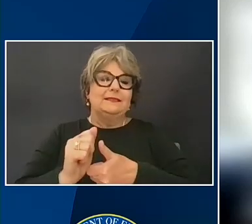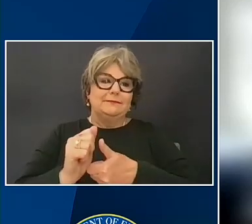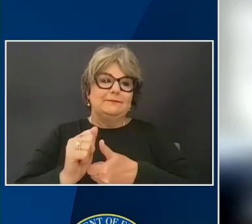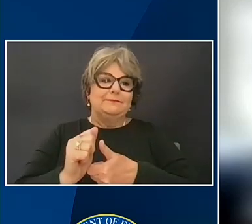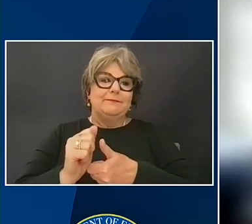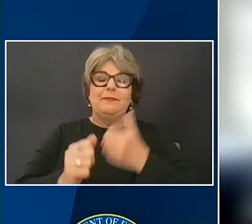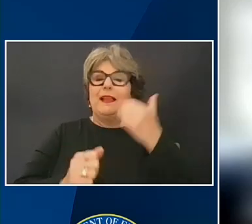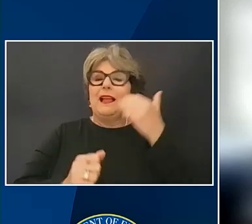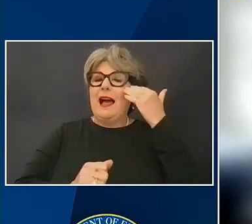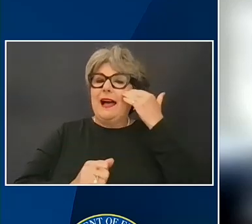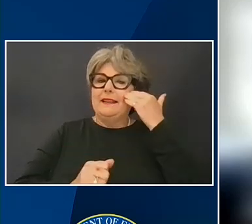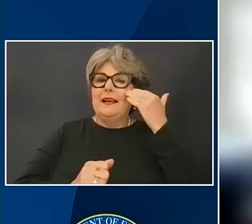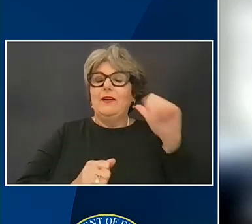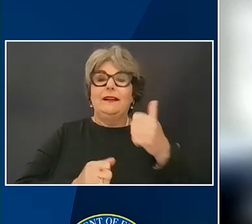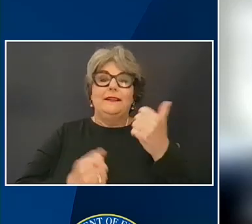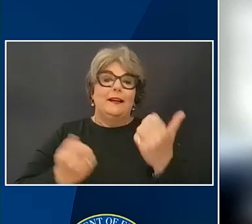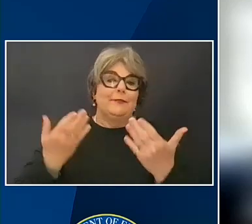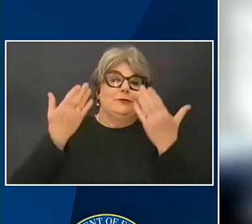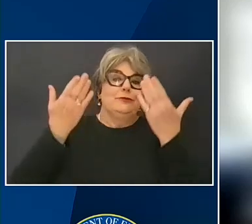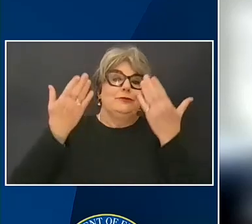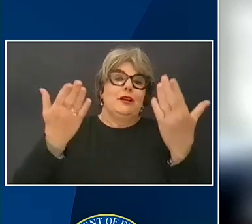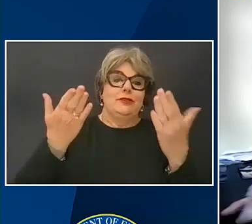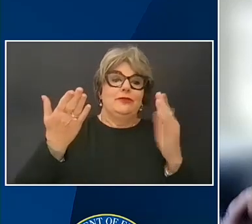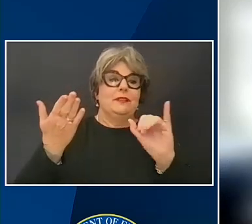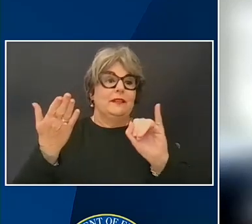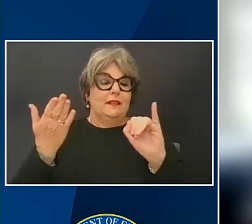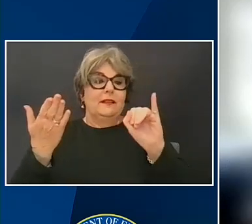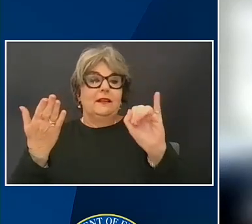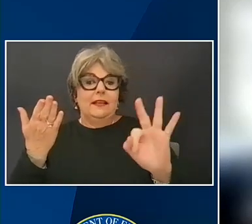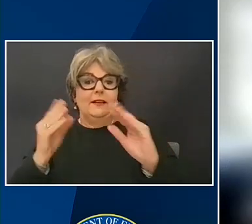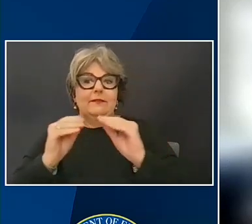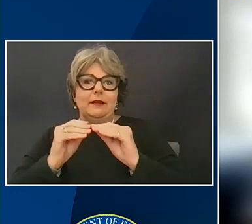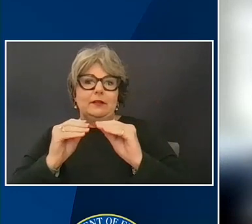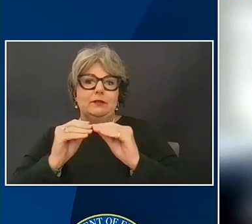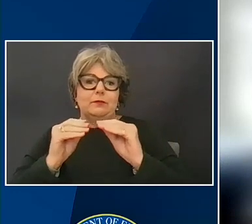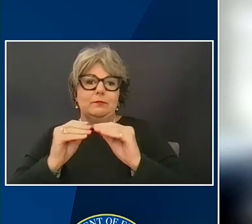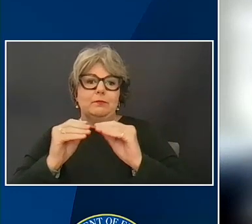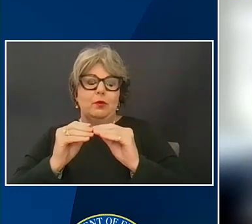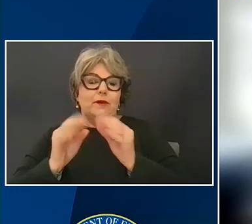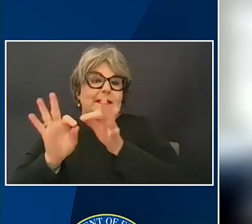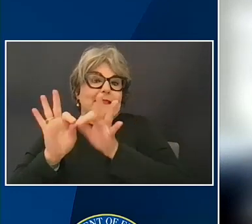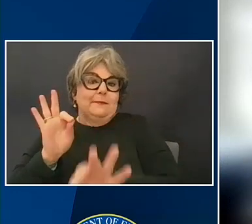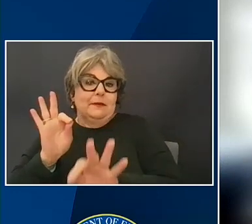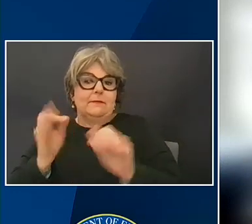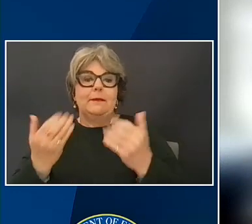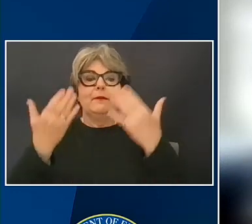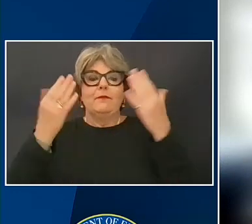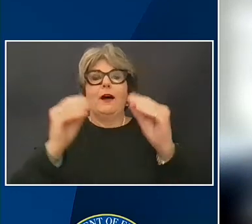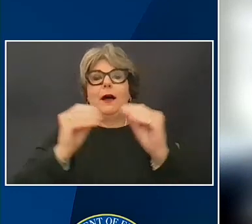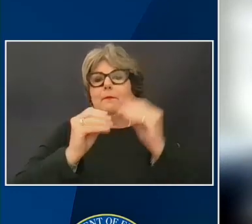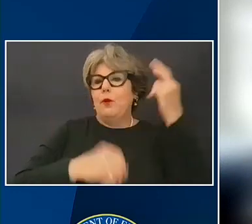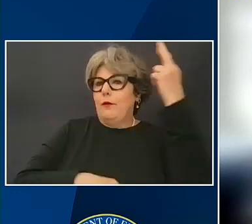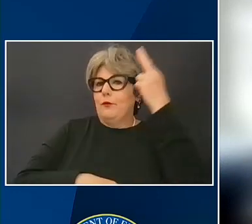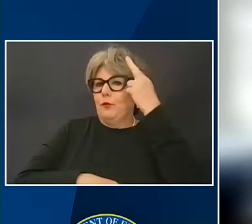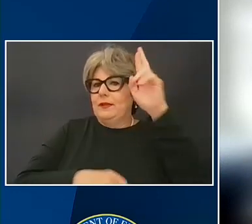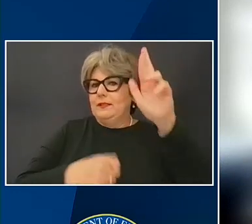another suggestion. If it's more than simplicity to maybe provide a bit more of a rationale and justification for moving